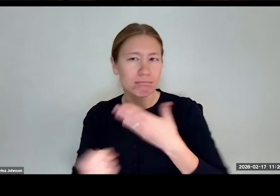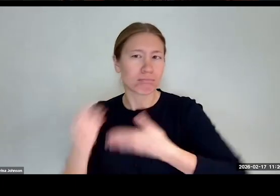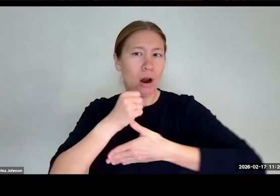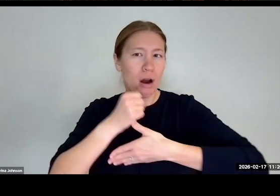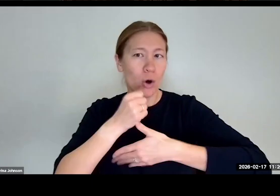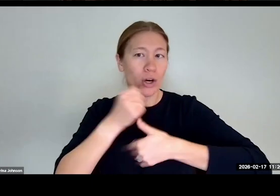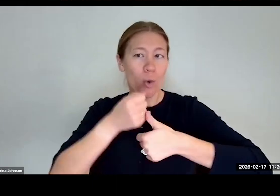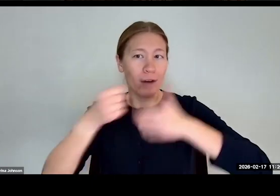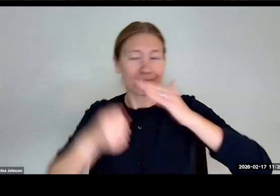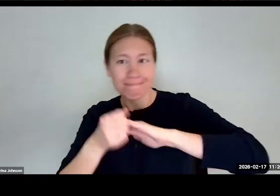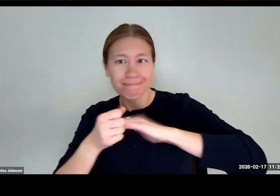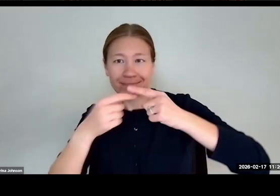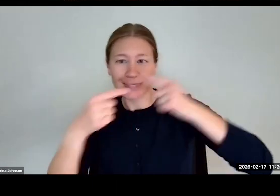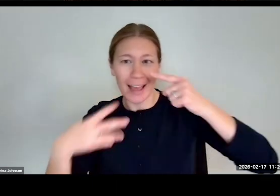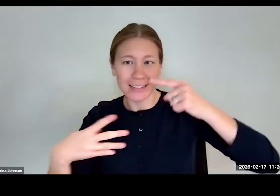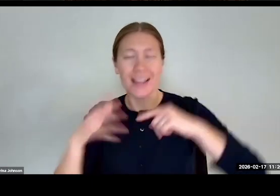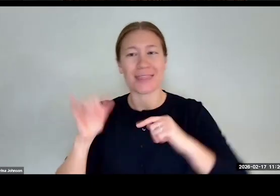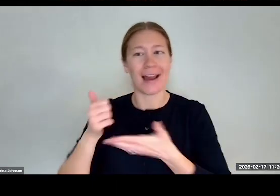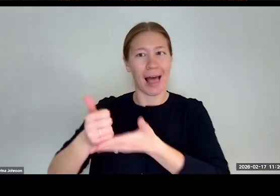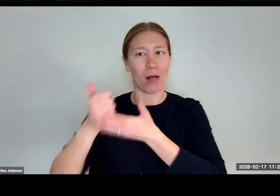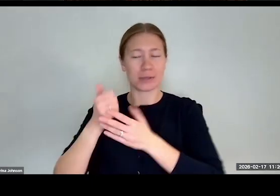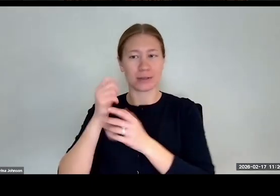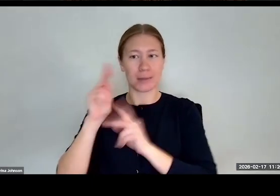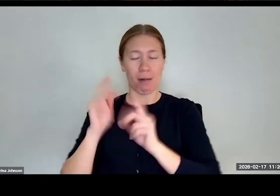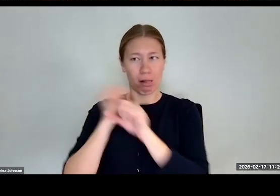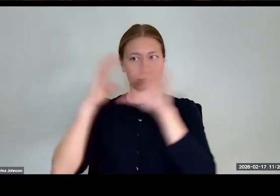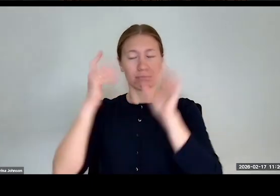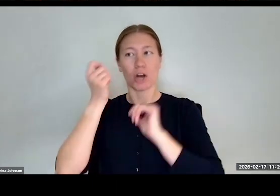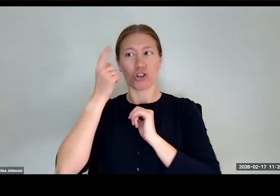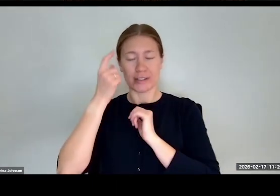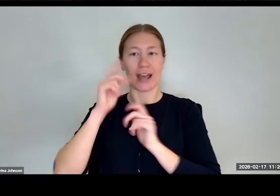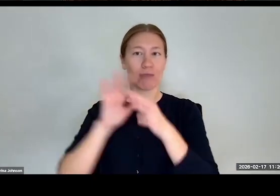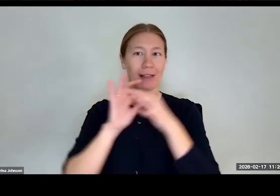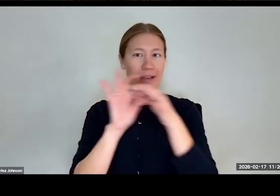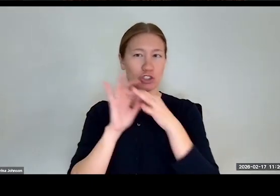And that helps people understand the relationship of the items in your list if they can't visually engage with it.